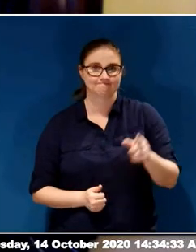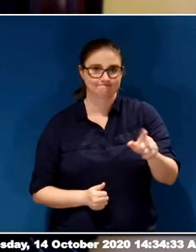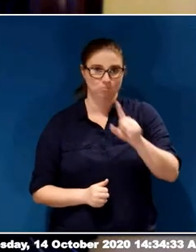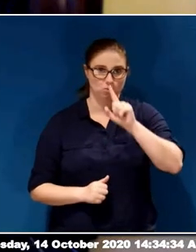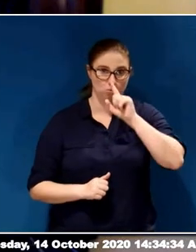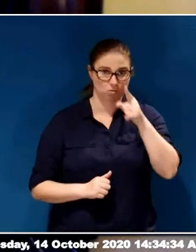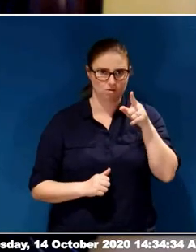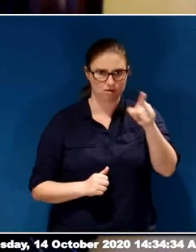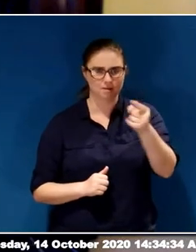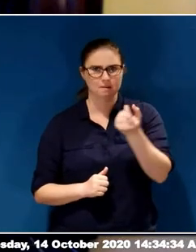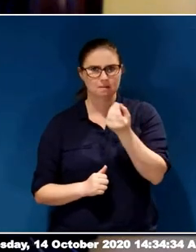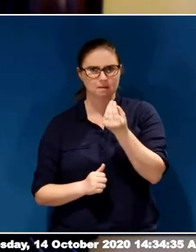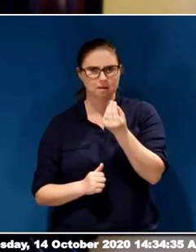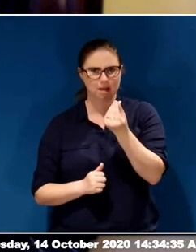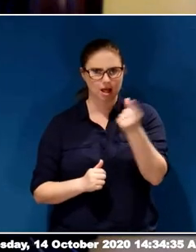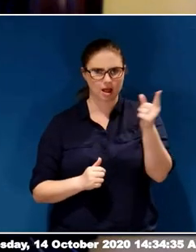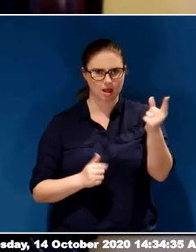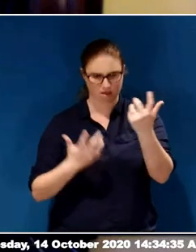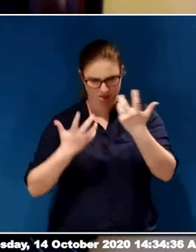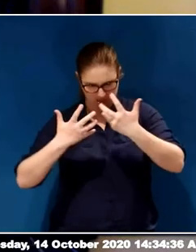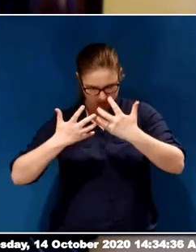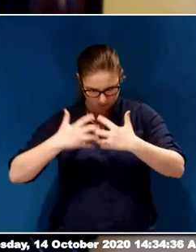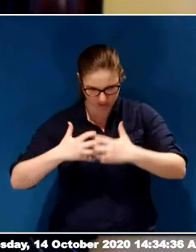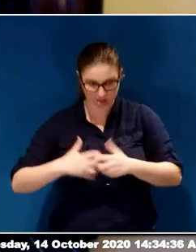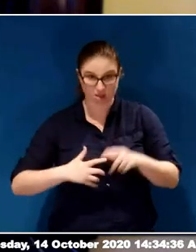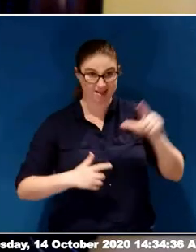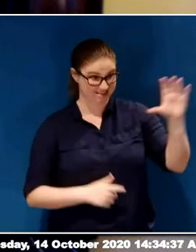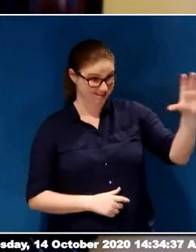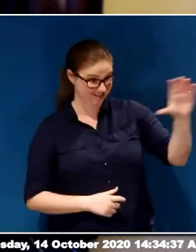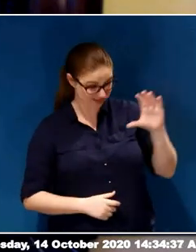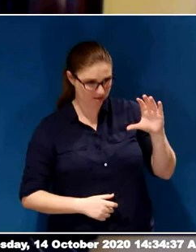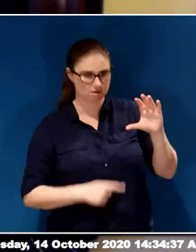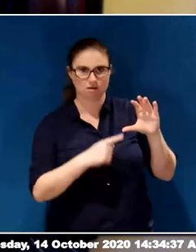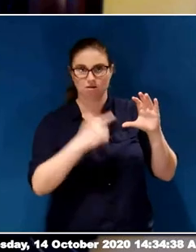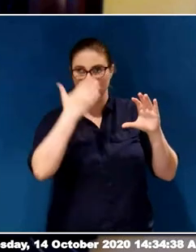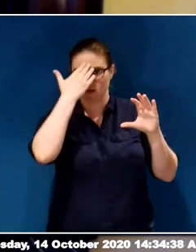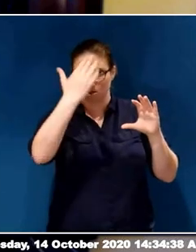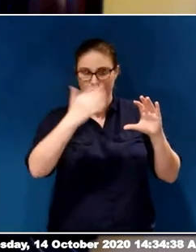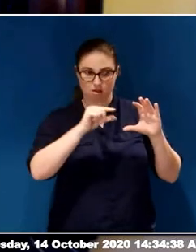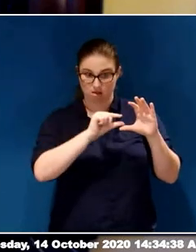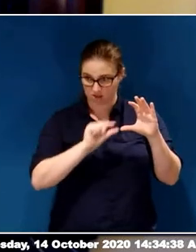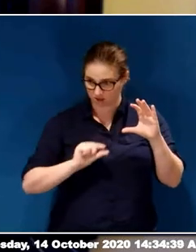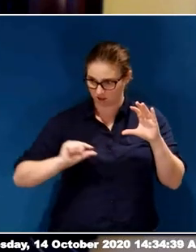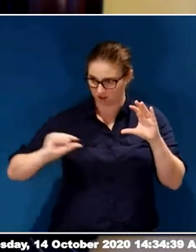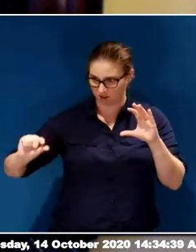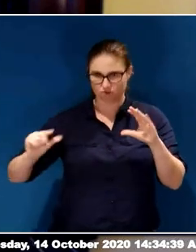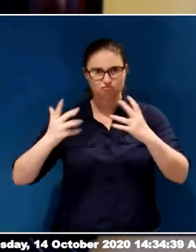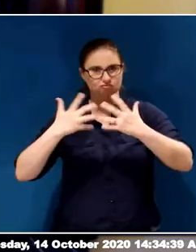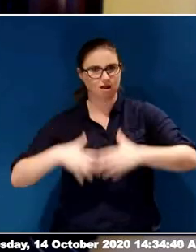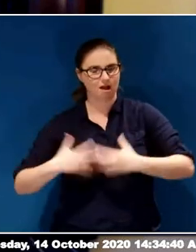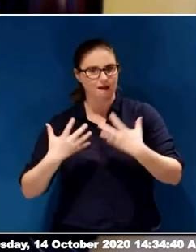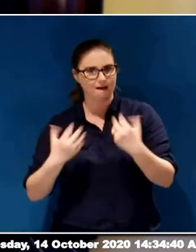with the funding that was spent. Every school audited reported carrying forward unspent funds.